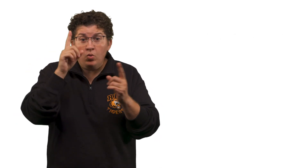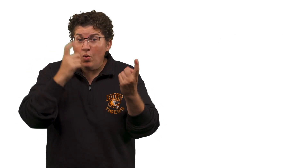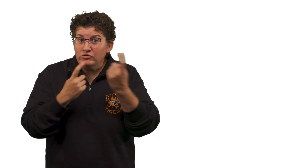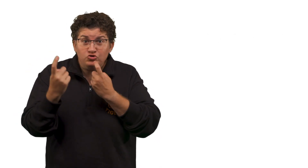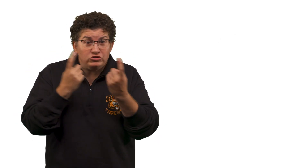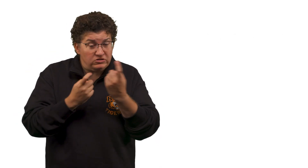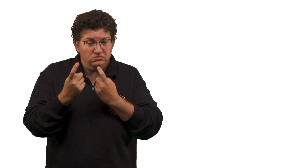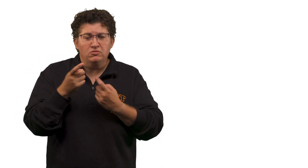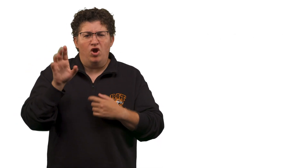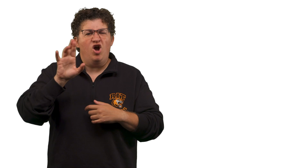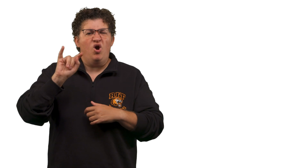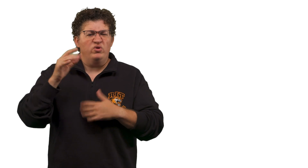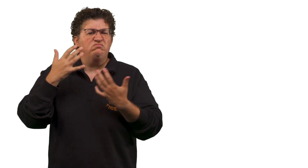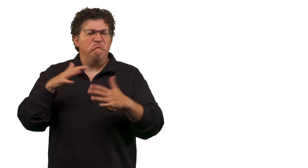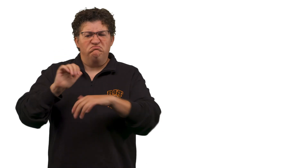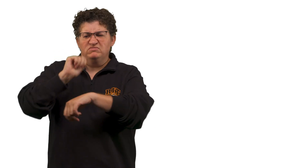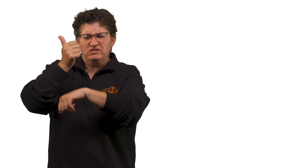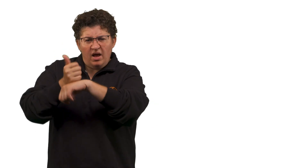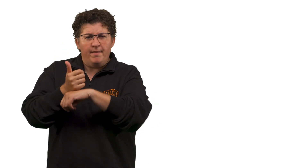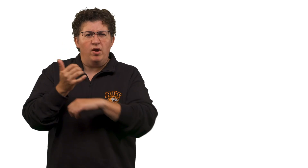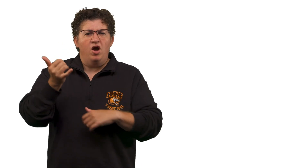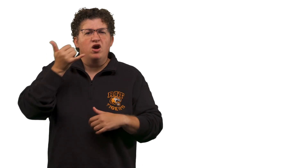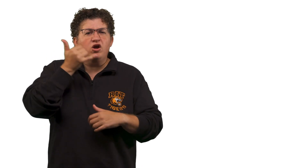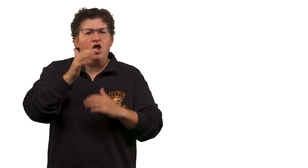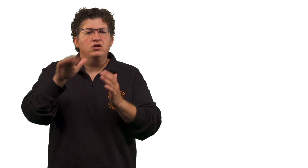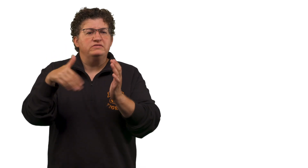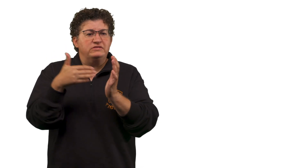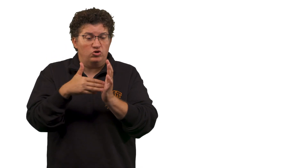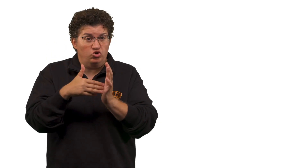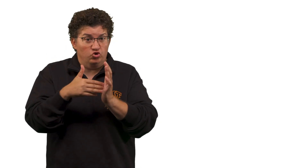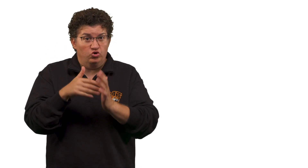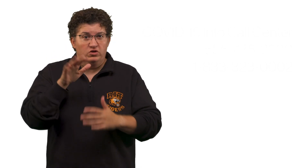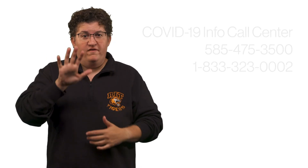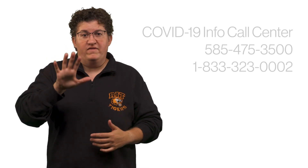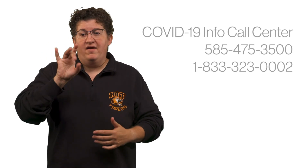For further questions, RIT has established a Call Center at: